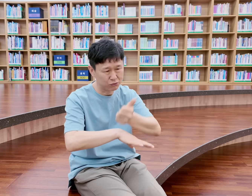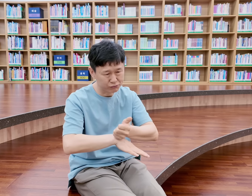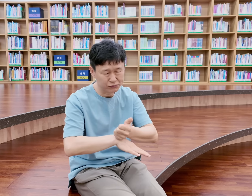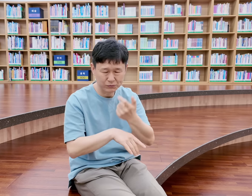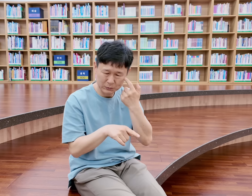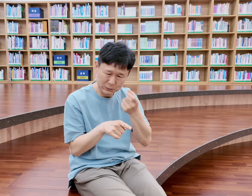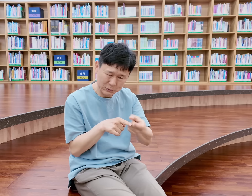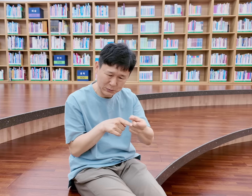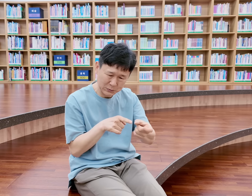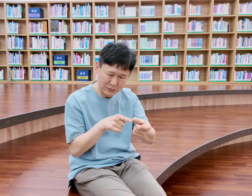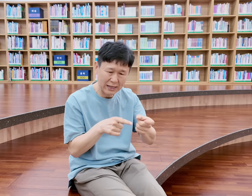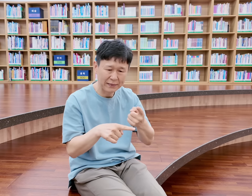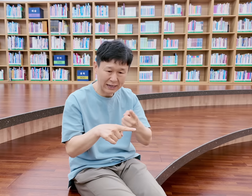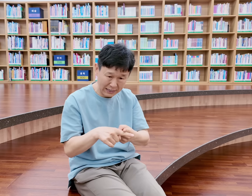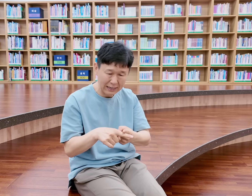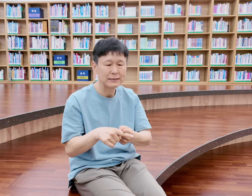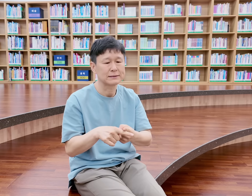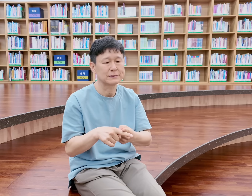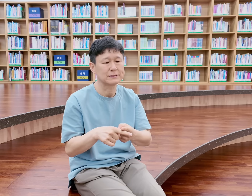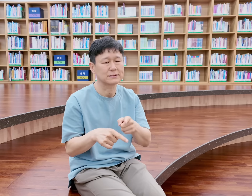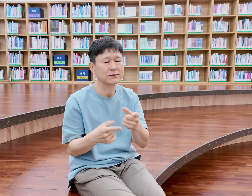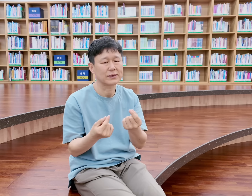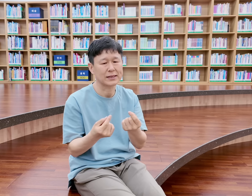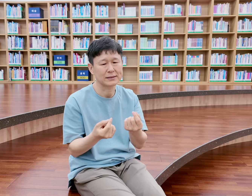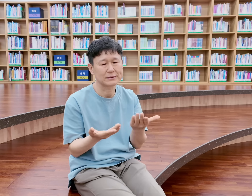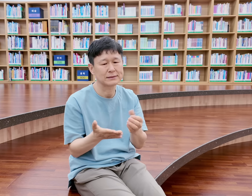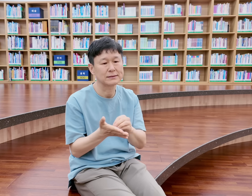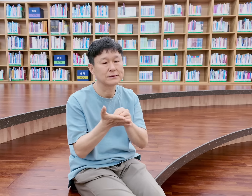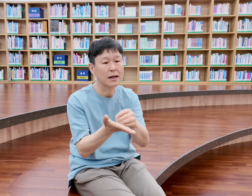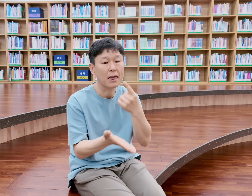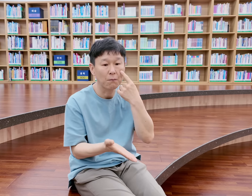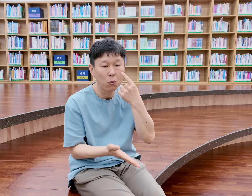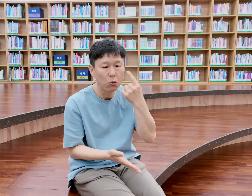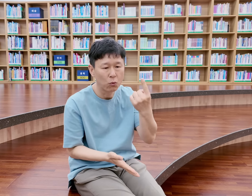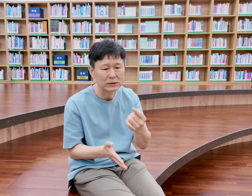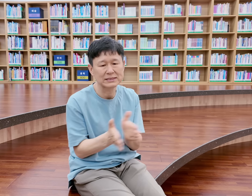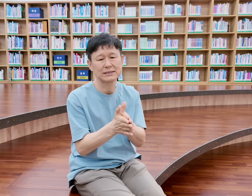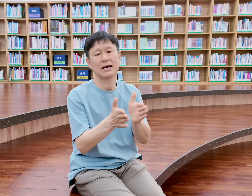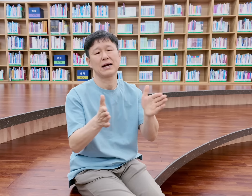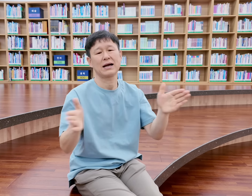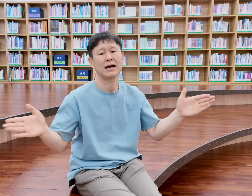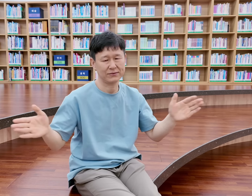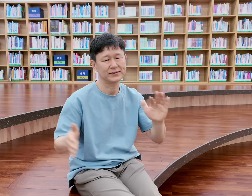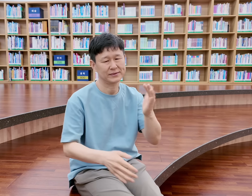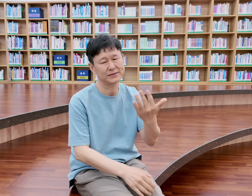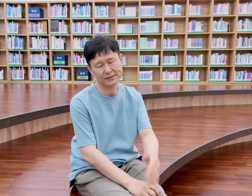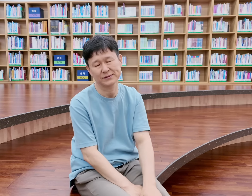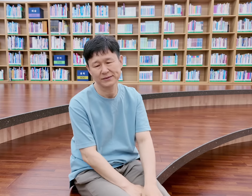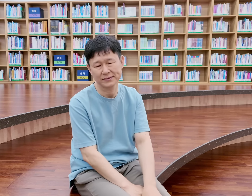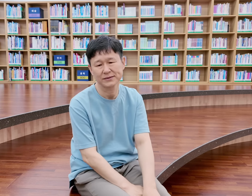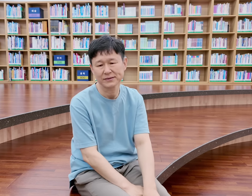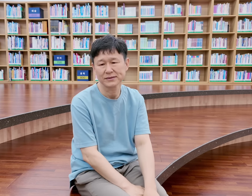I started thinking about giving it a try.